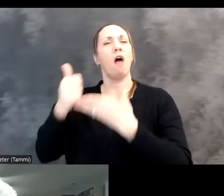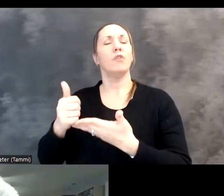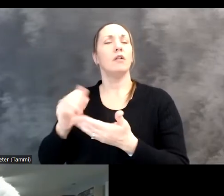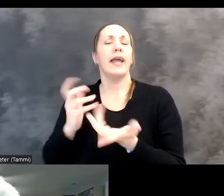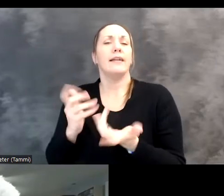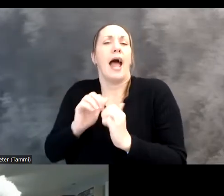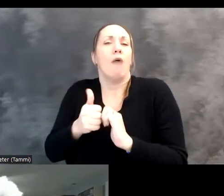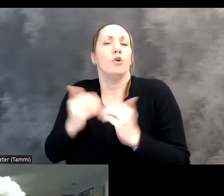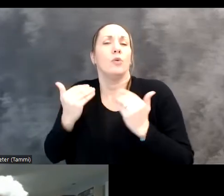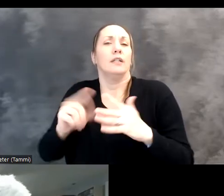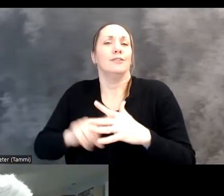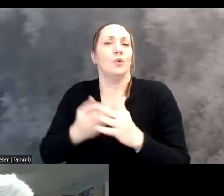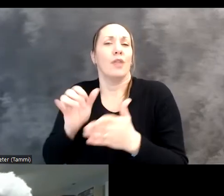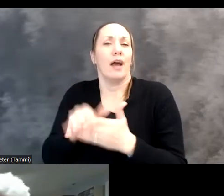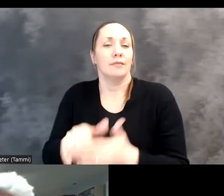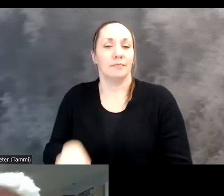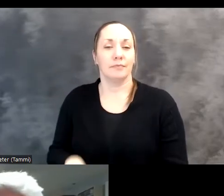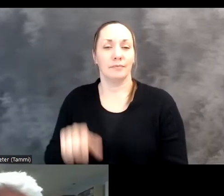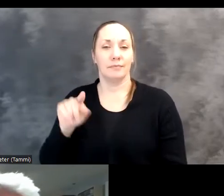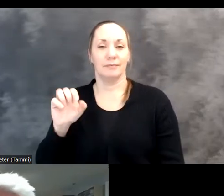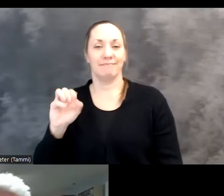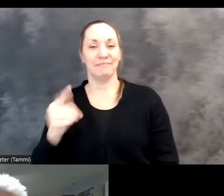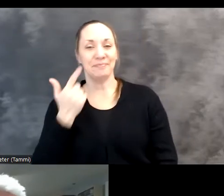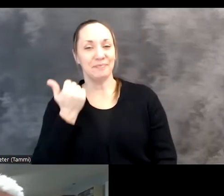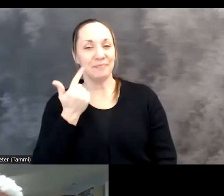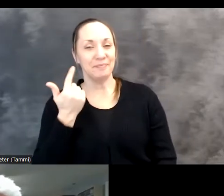their representative organizations on the other hand is helpful